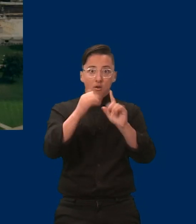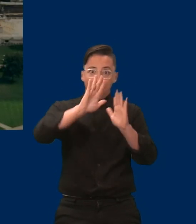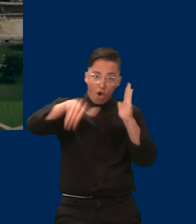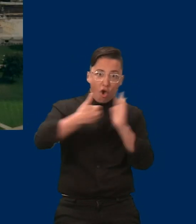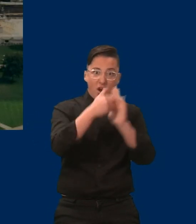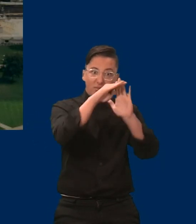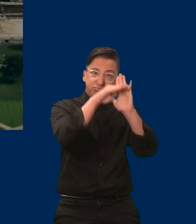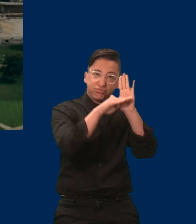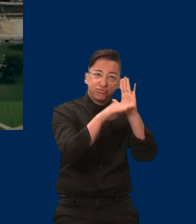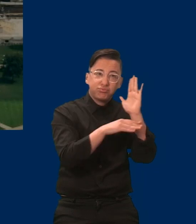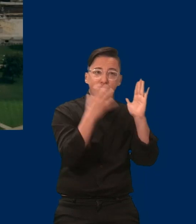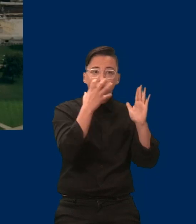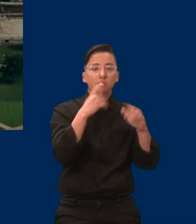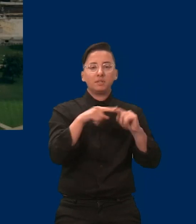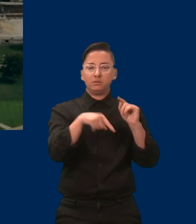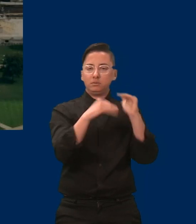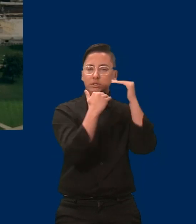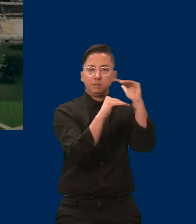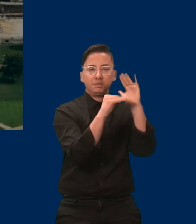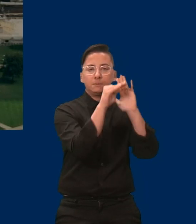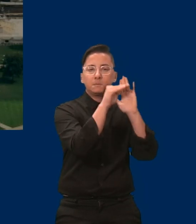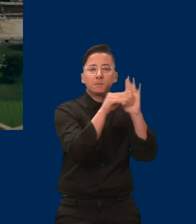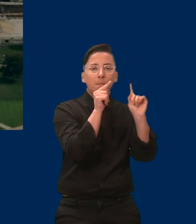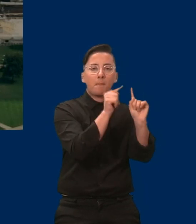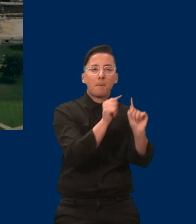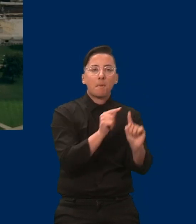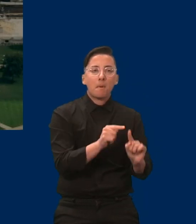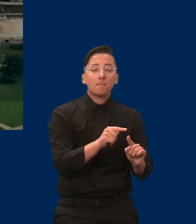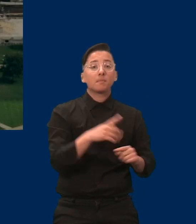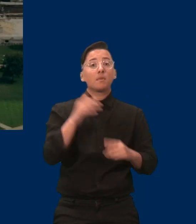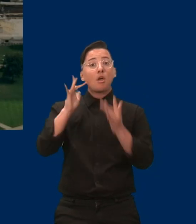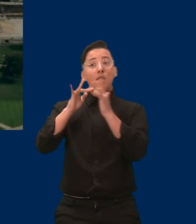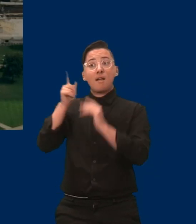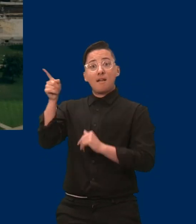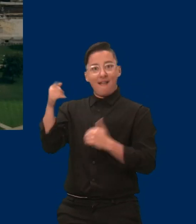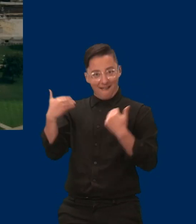that we are supporting in the next legislative session. So if you would like to learn more